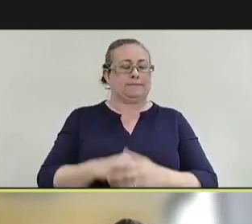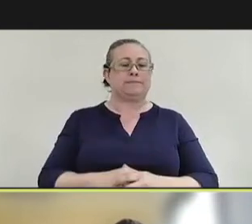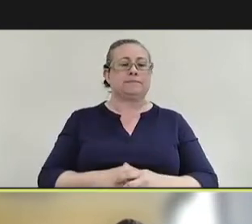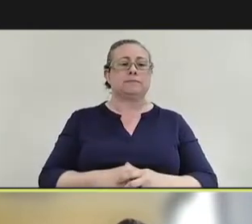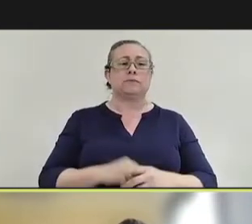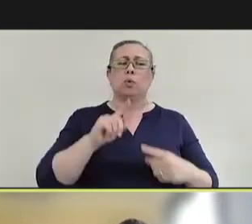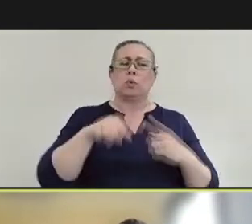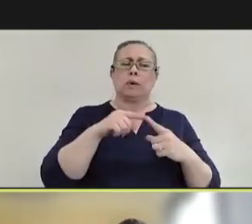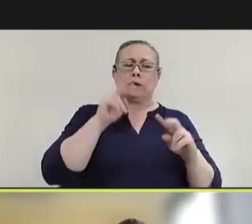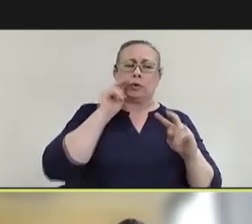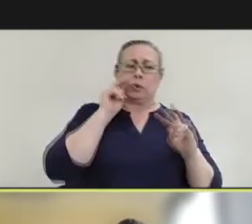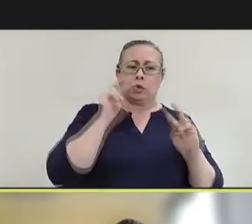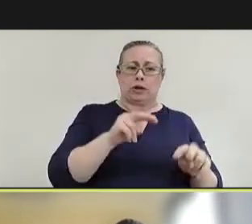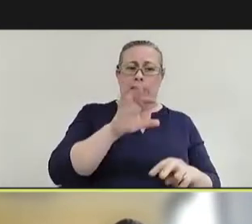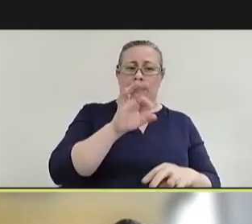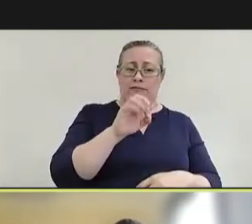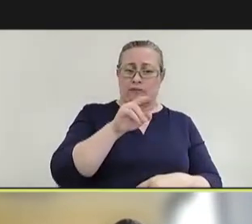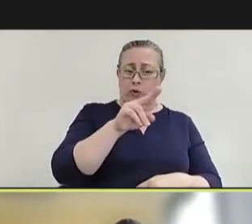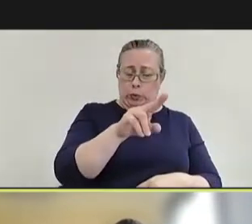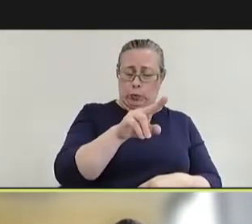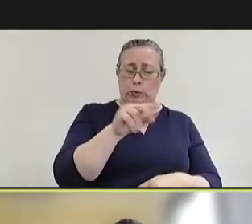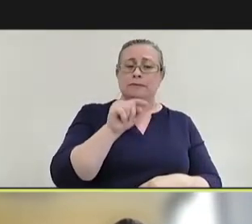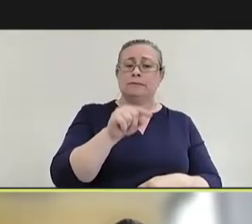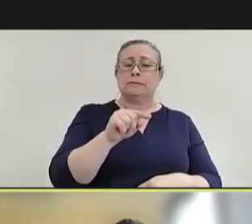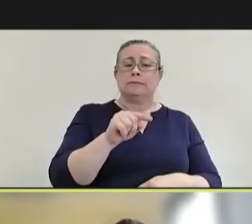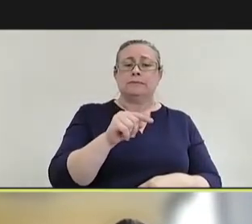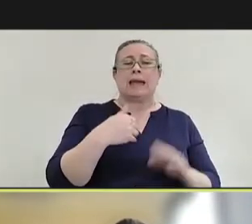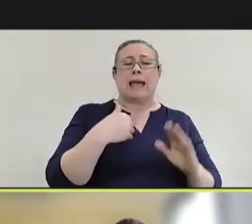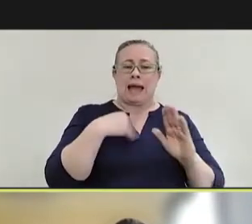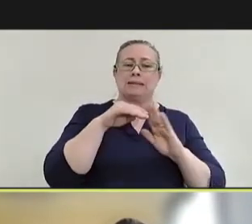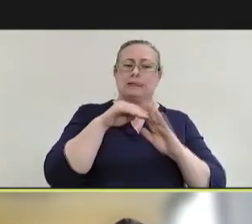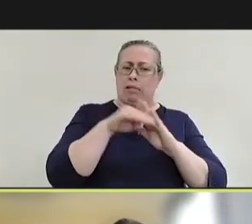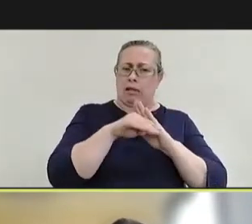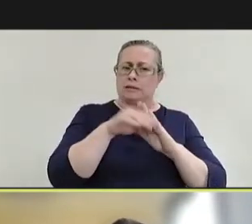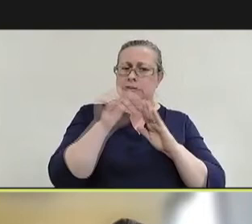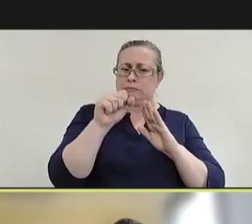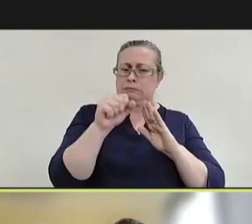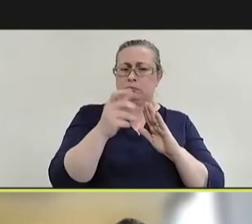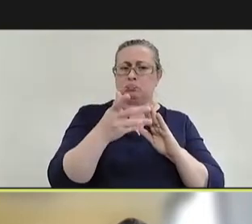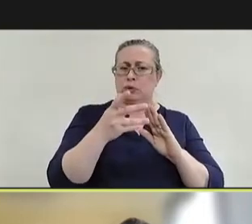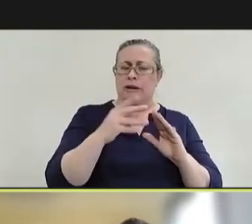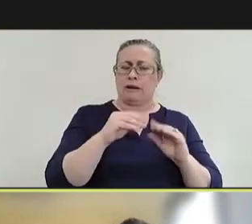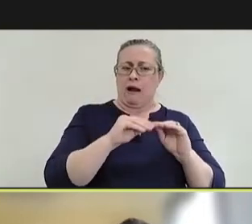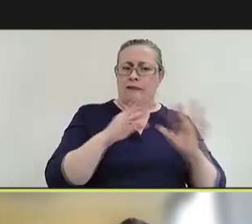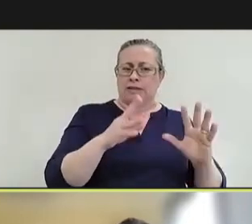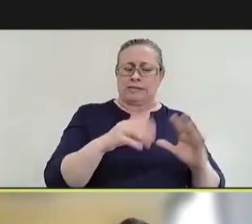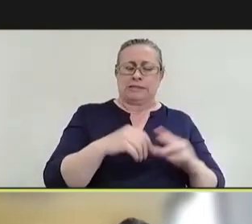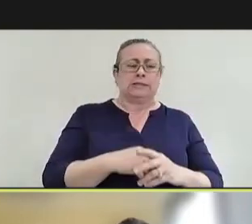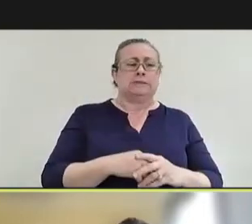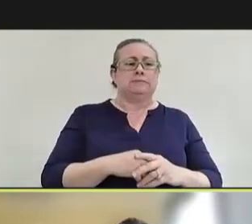what you see is that there were declines and it's pretty obvious across the different age groups,